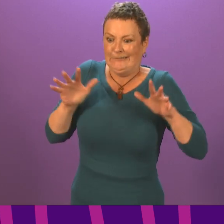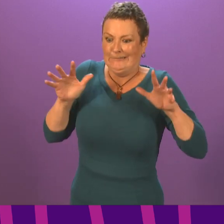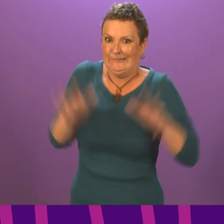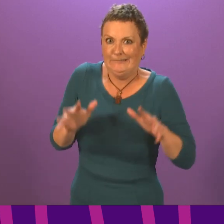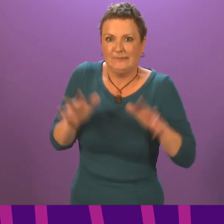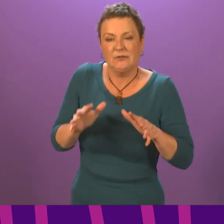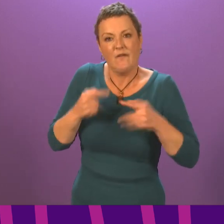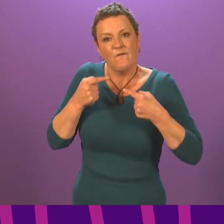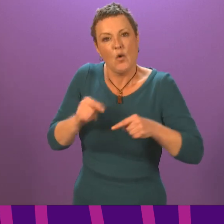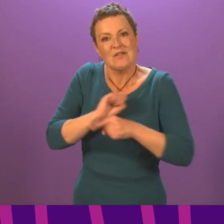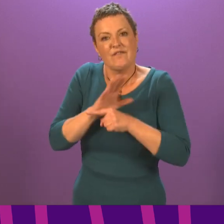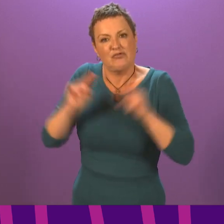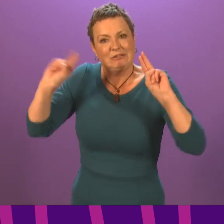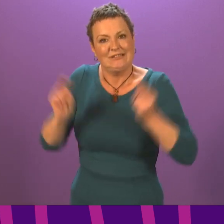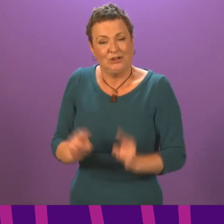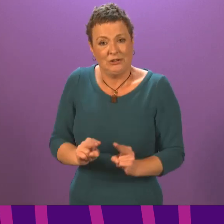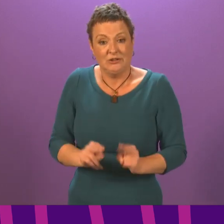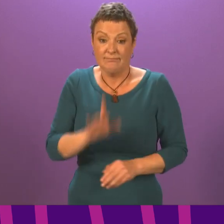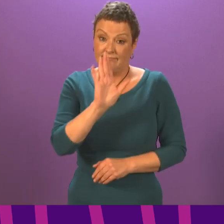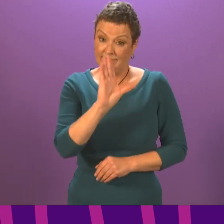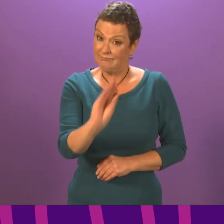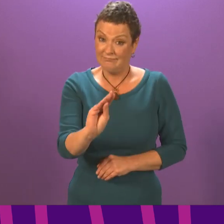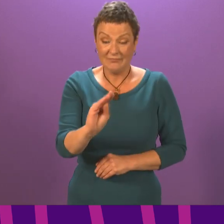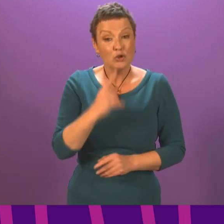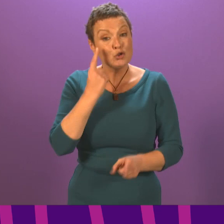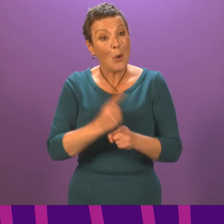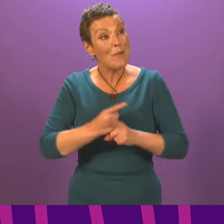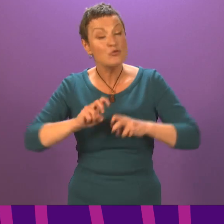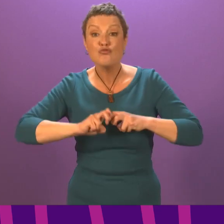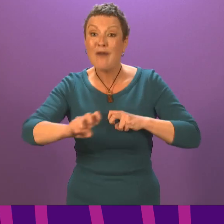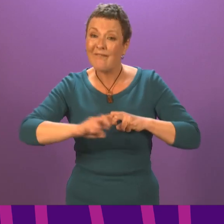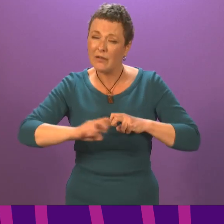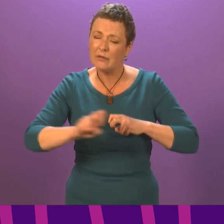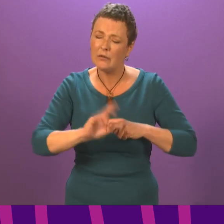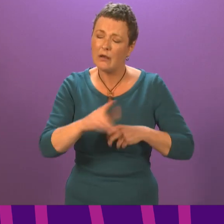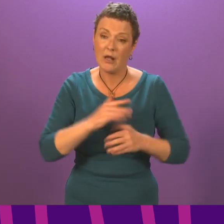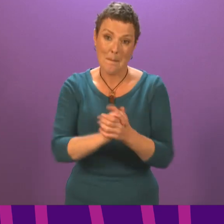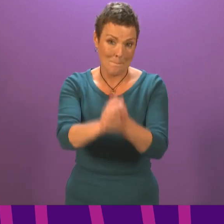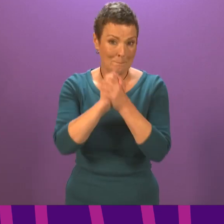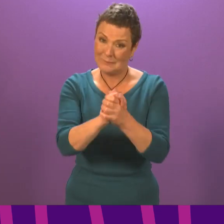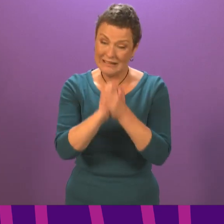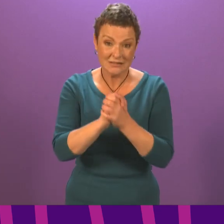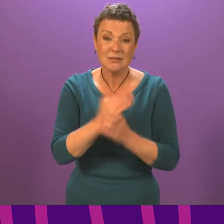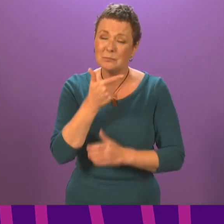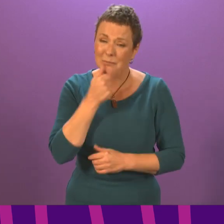My plea to people—it is also the law—is not to travel to a level 3 area unless it